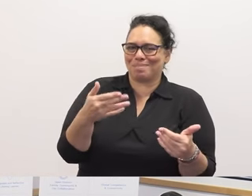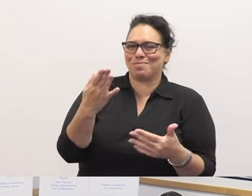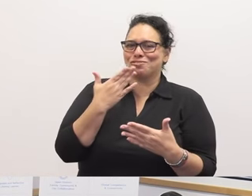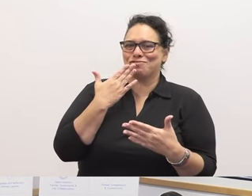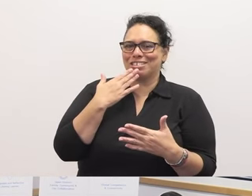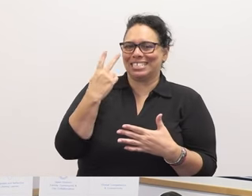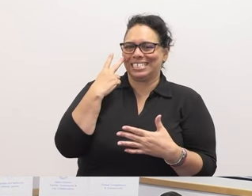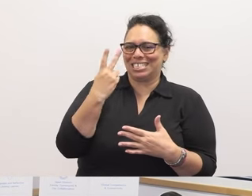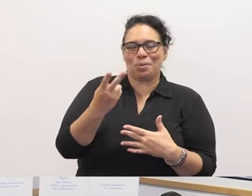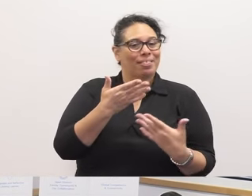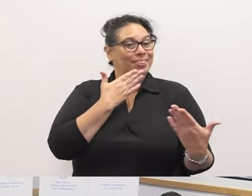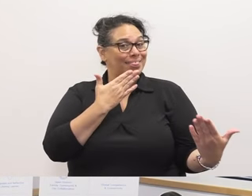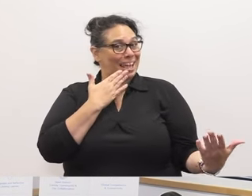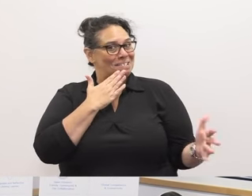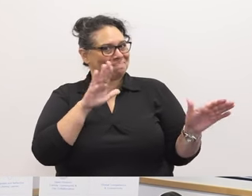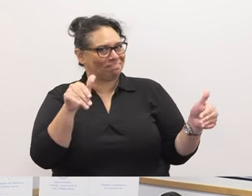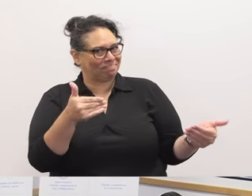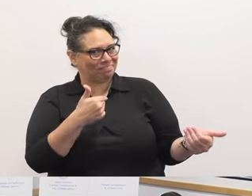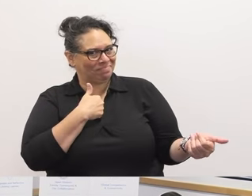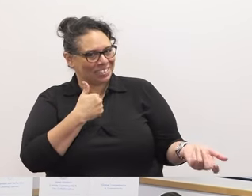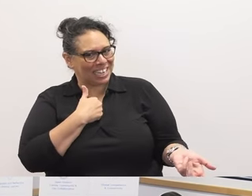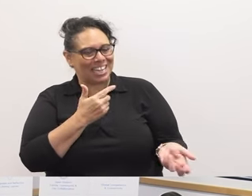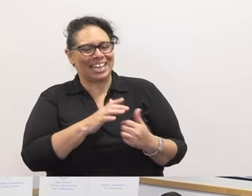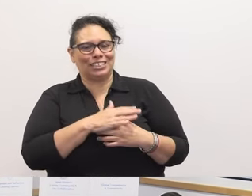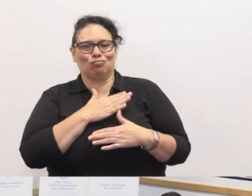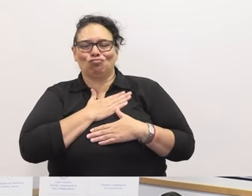Welcome AJ, good to see you. Good day, thank you for having me again. So it was a joy to be with you all.